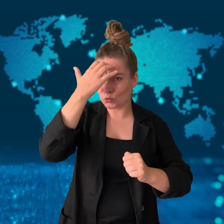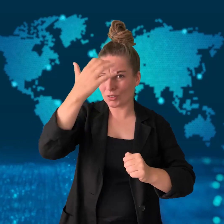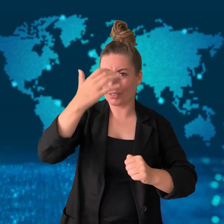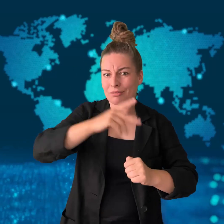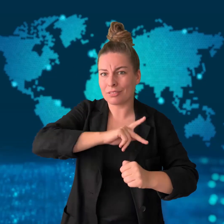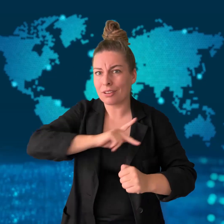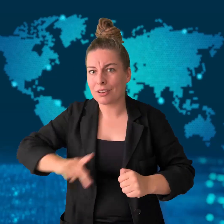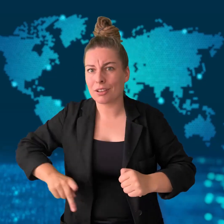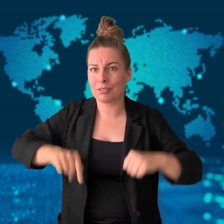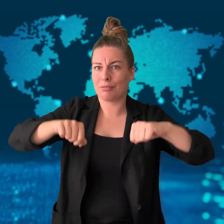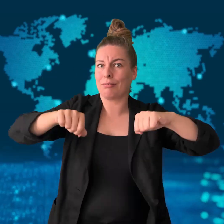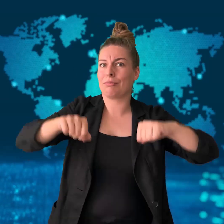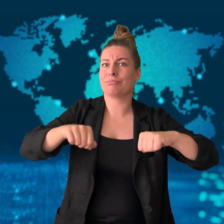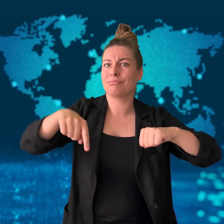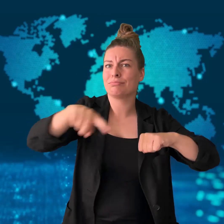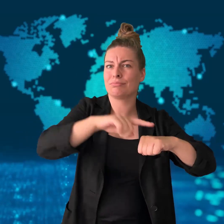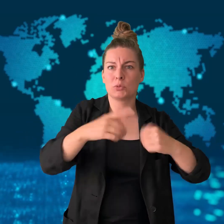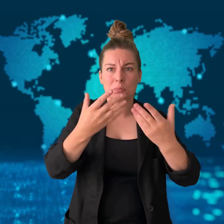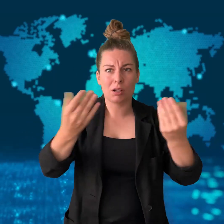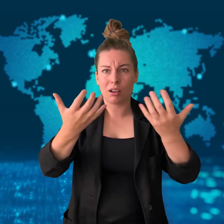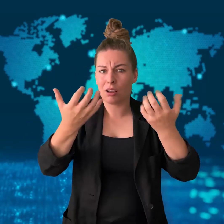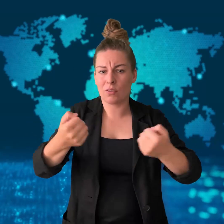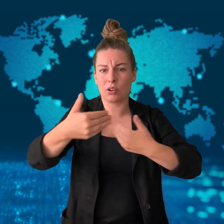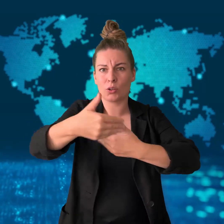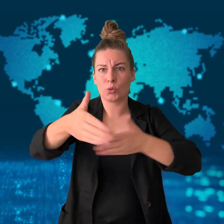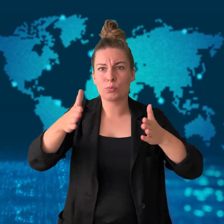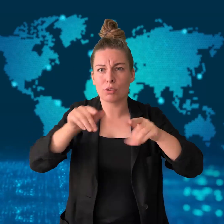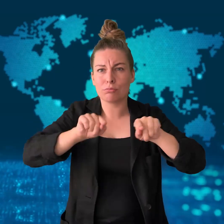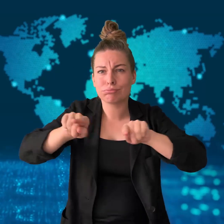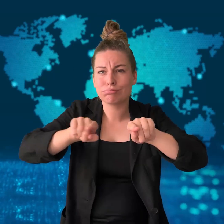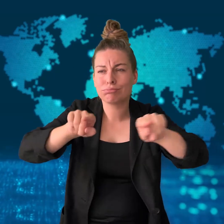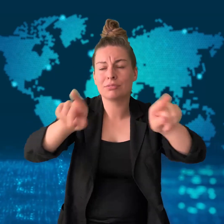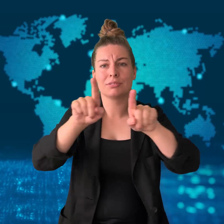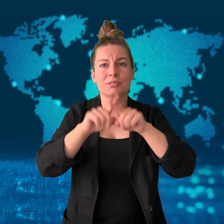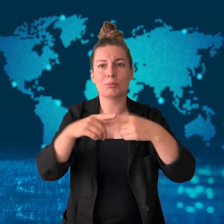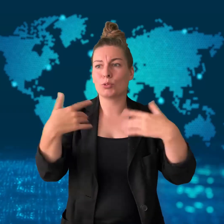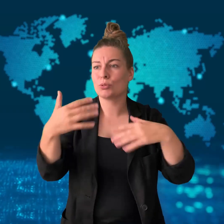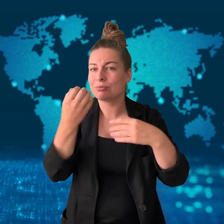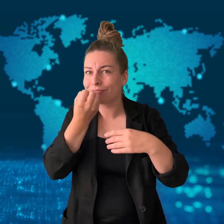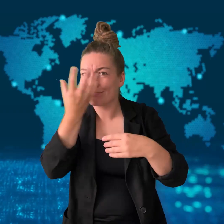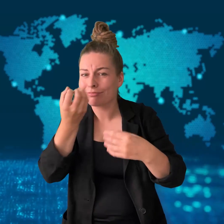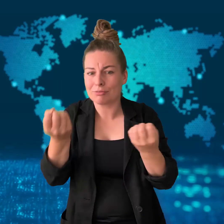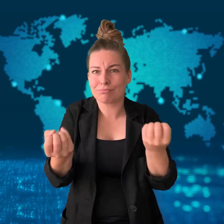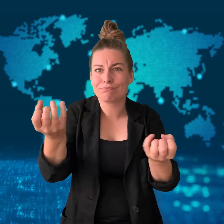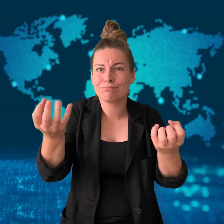Most of the year, it is the office